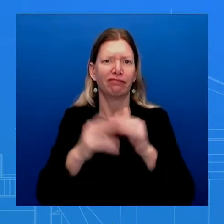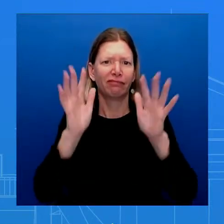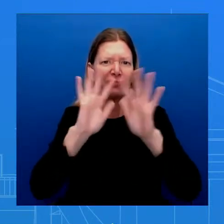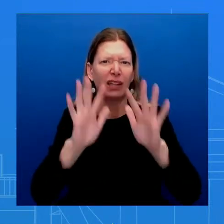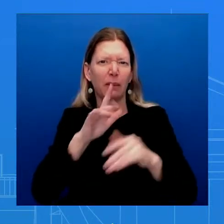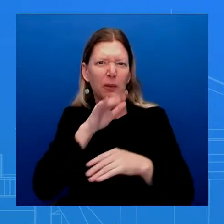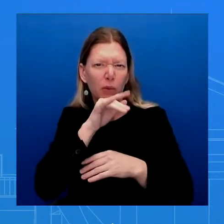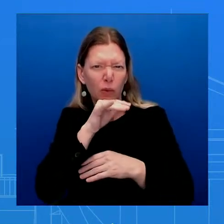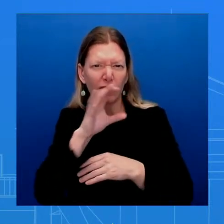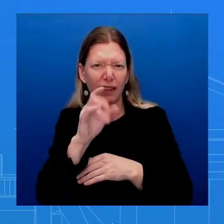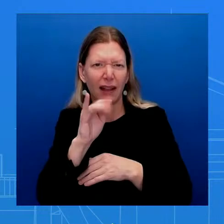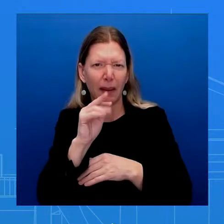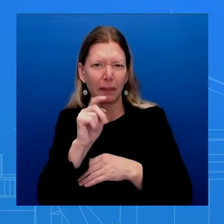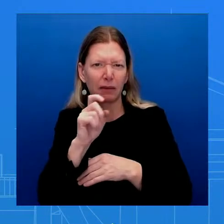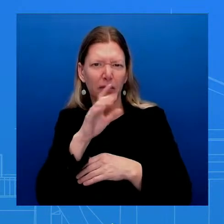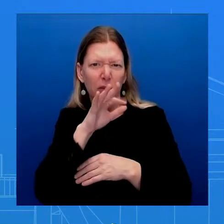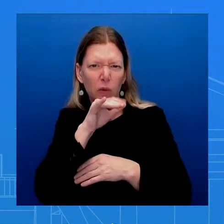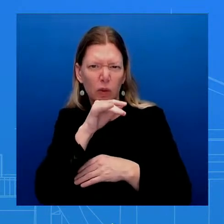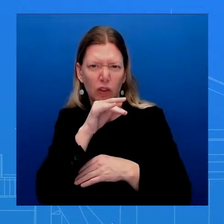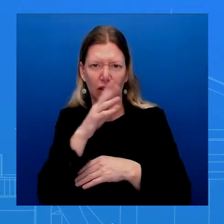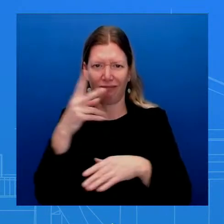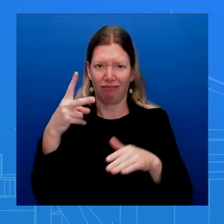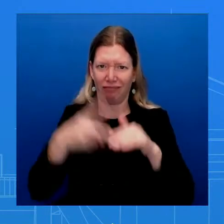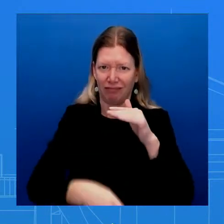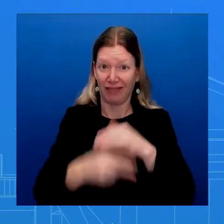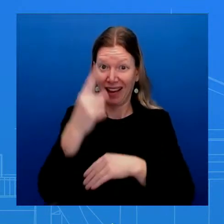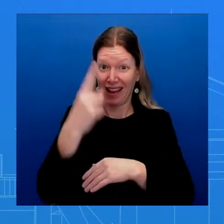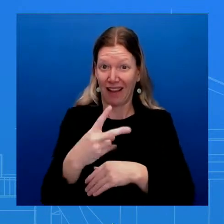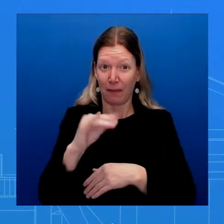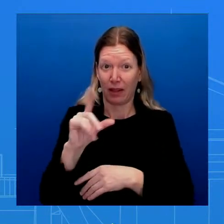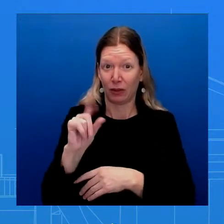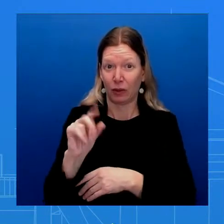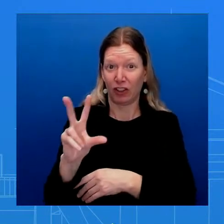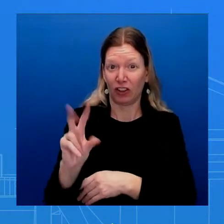And so, he's going to continue to rally not just world leaders,